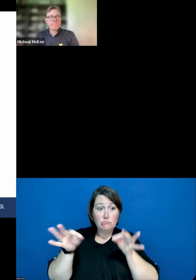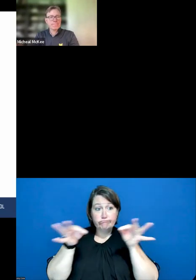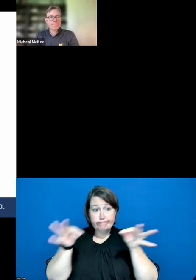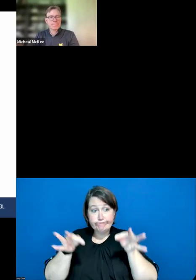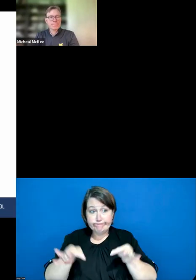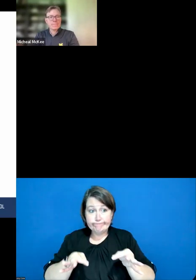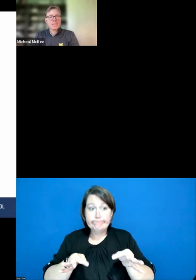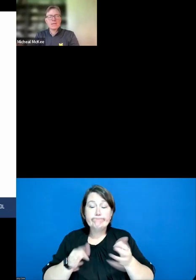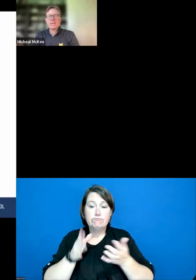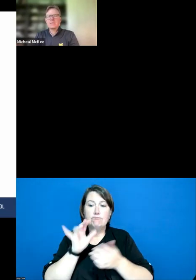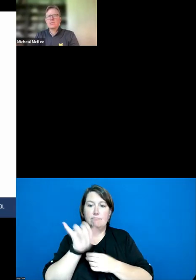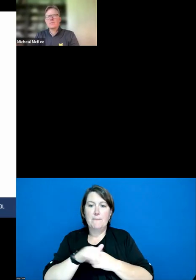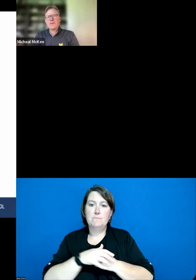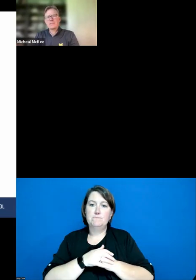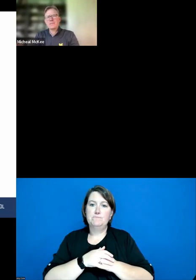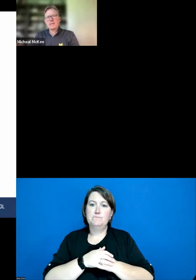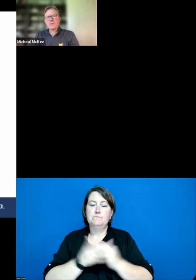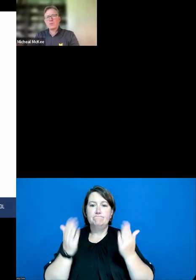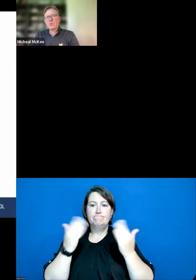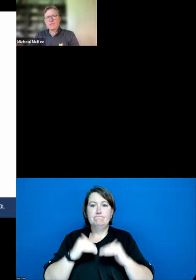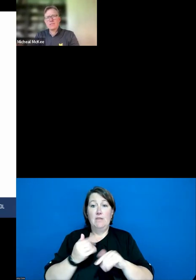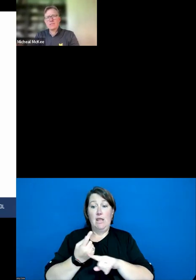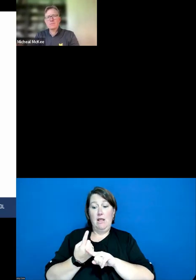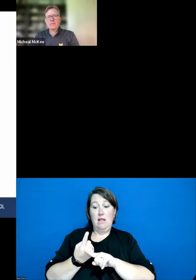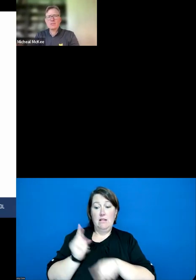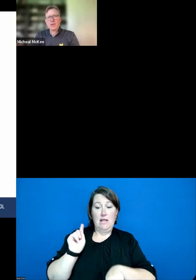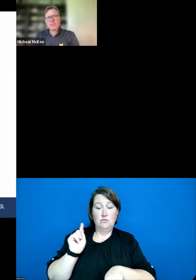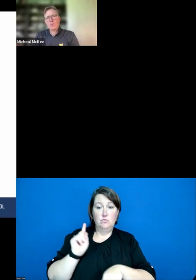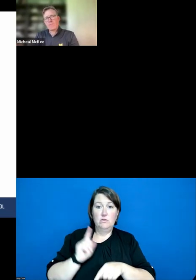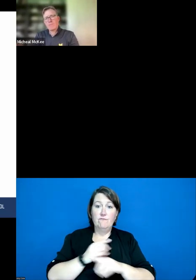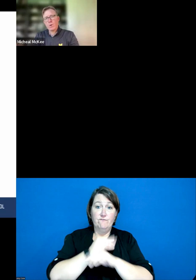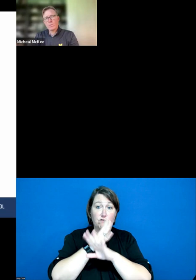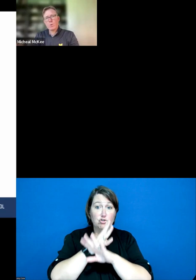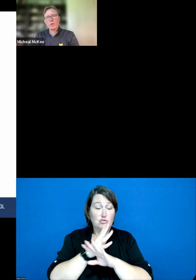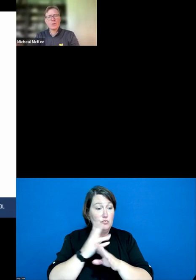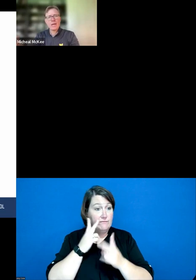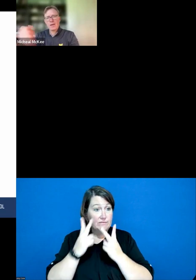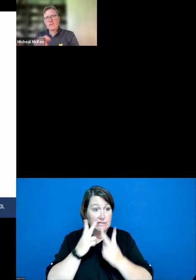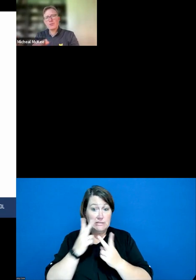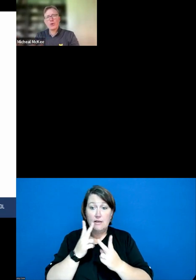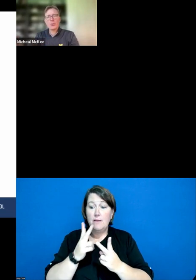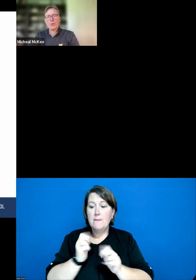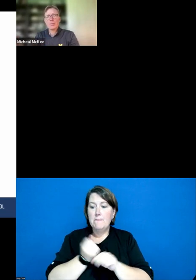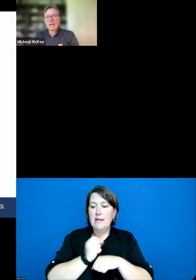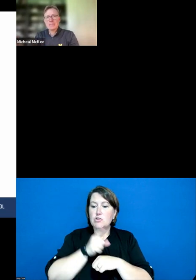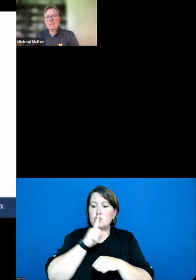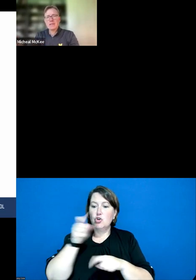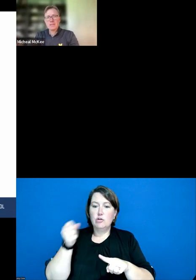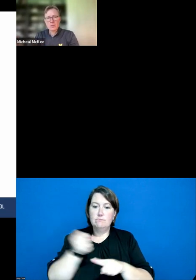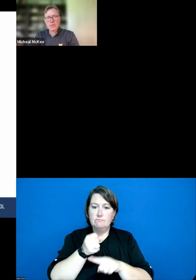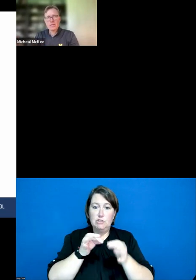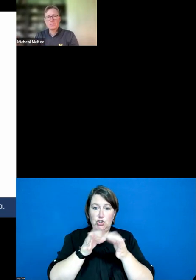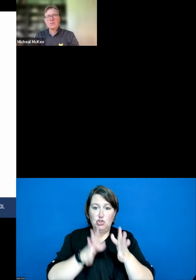And then just last week, virtual visits, make sure you have a platform where you can have the interpreter placed into it.